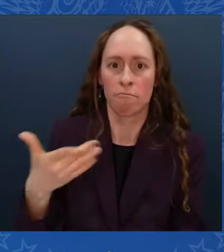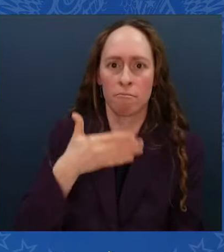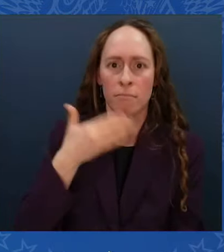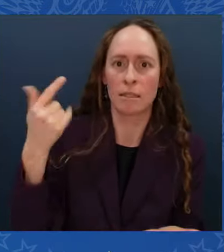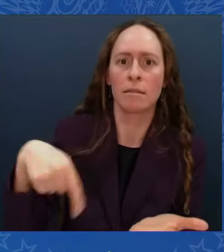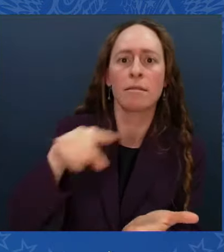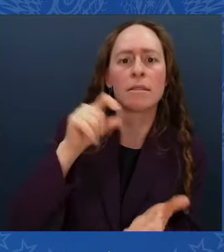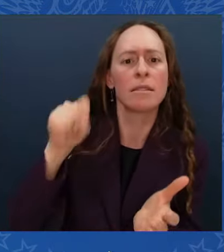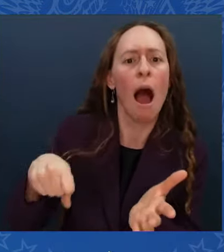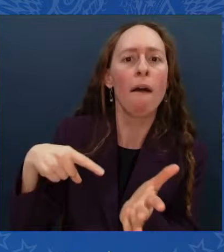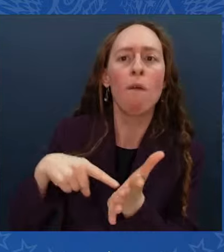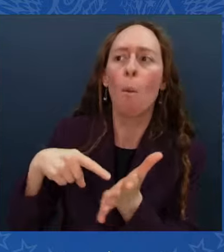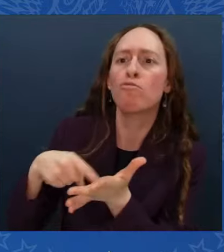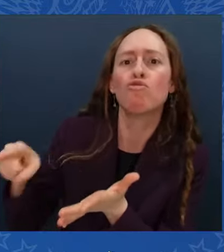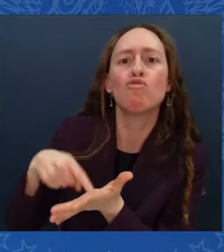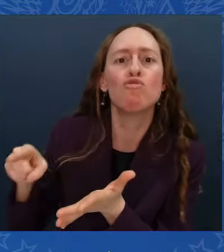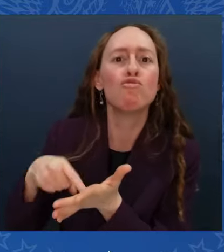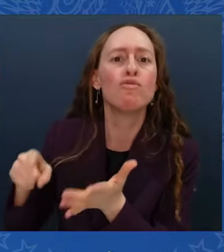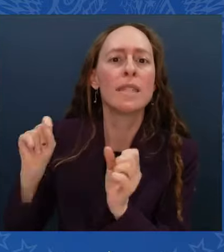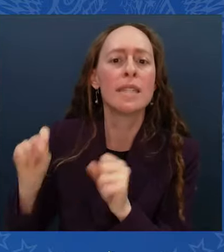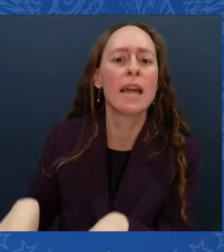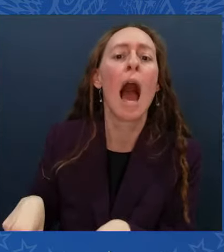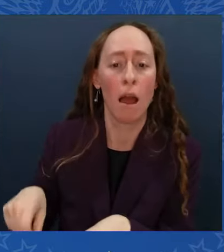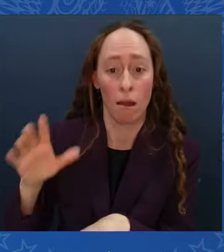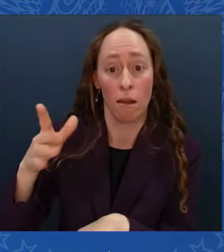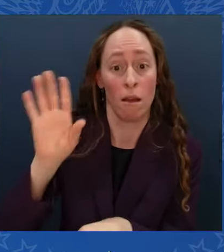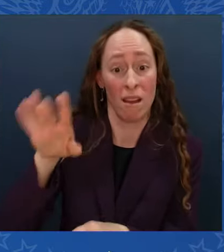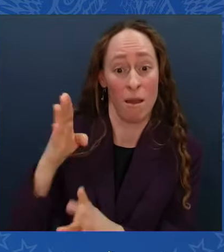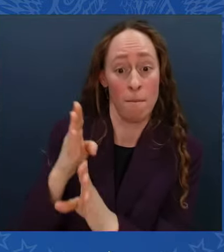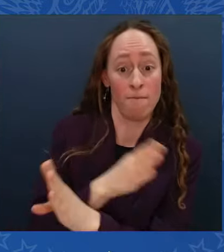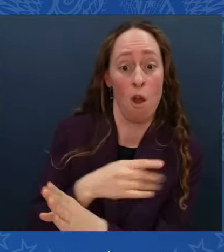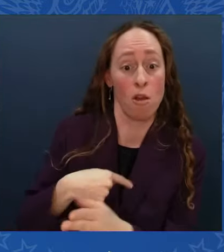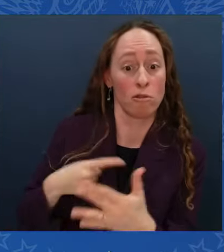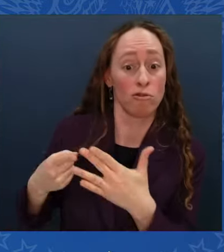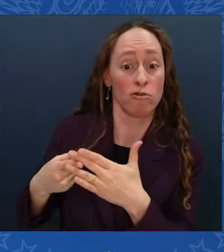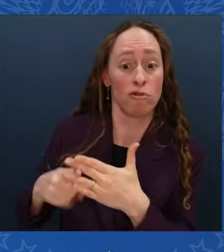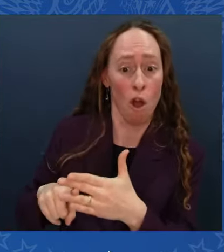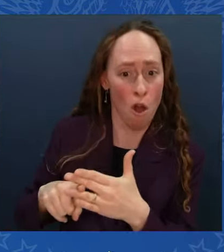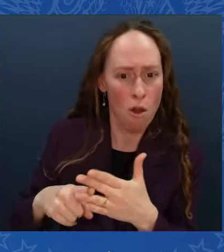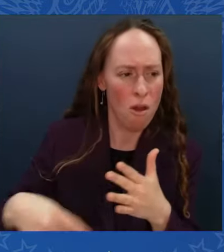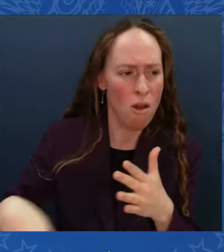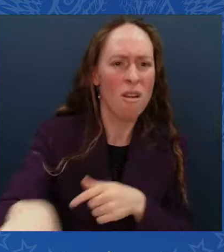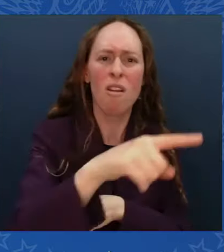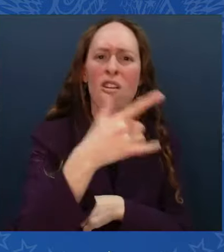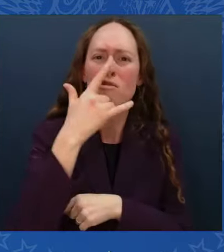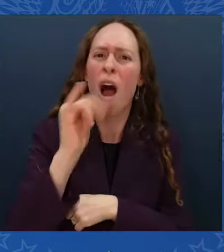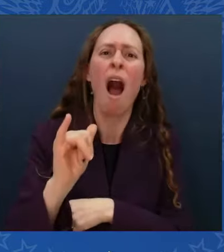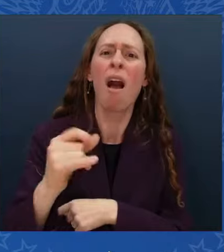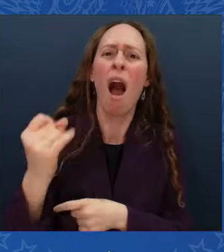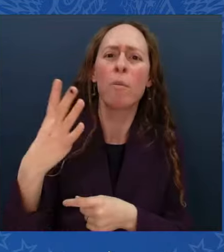10 percent of their discretionary income on a monthly basis. If they made less than -- if they didn't have enough to do that,